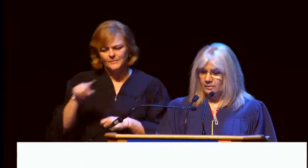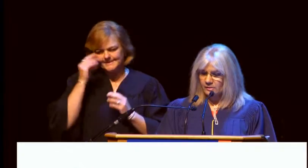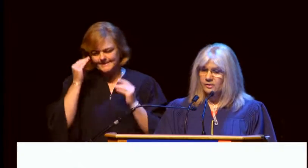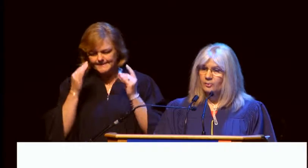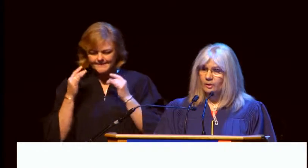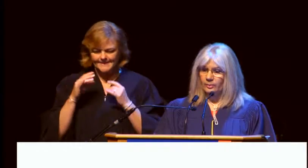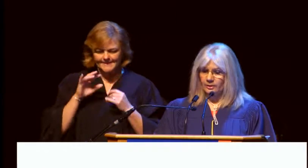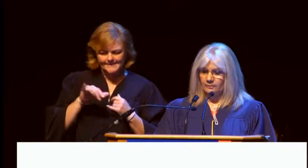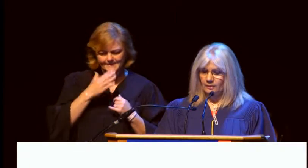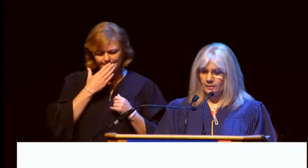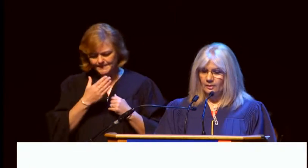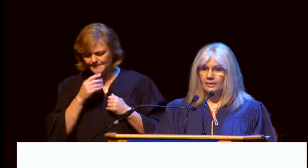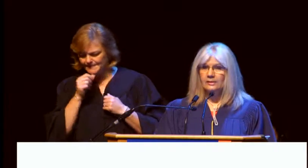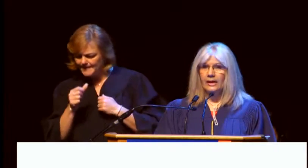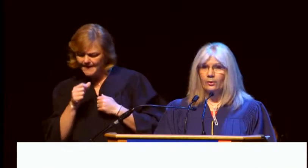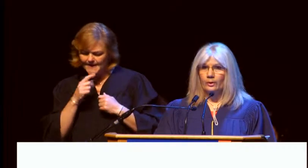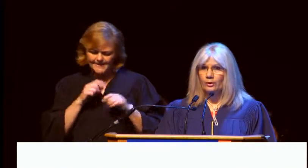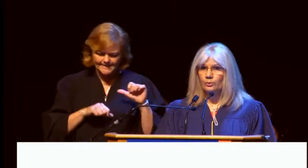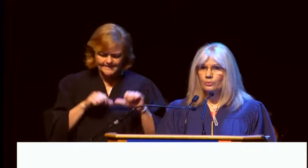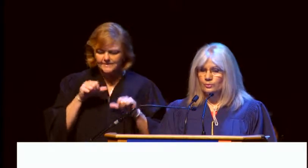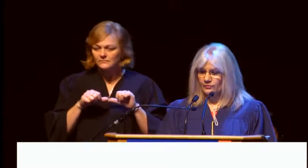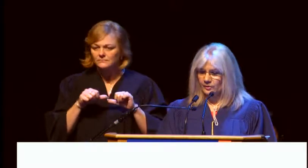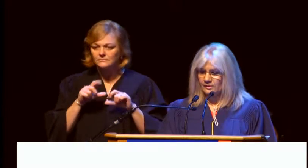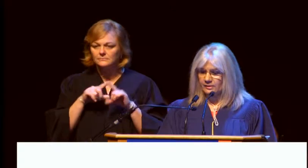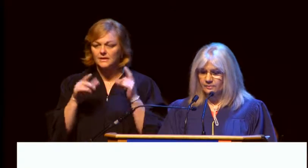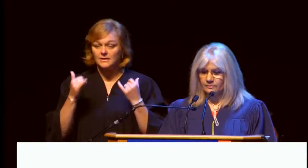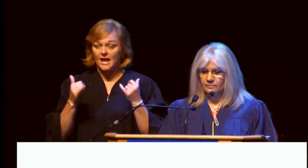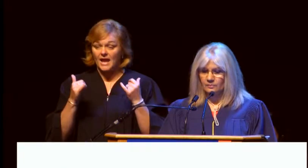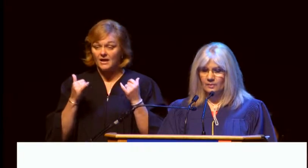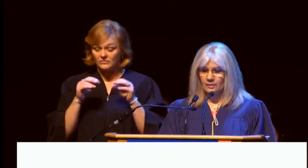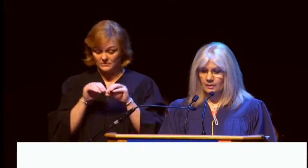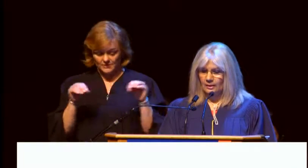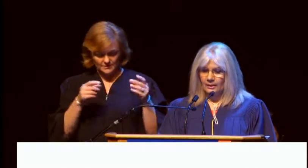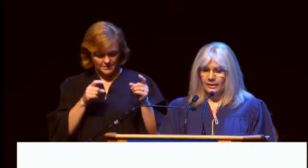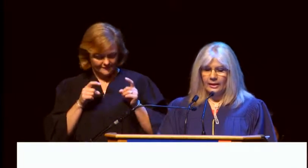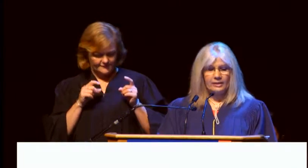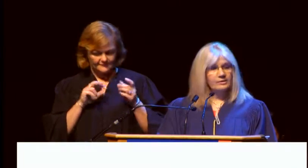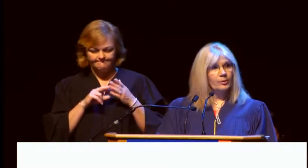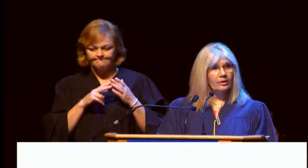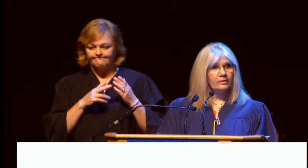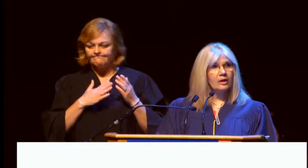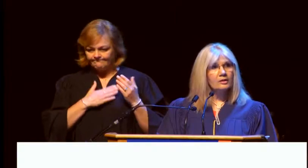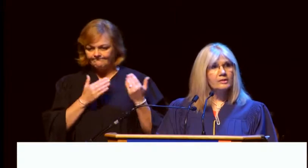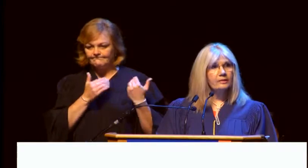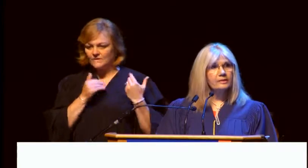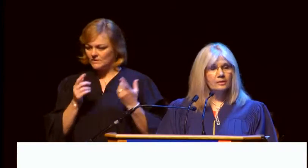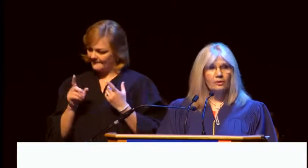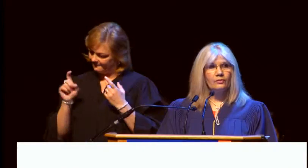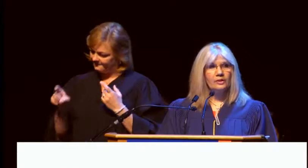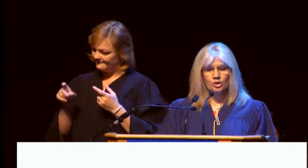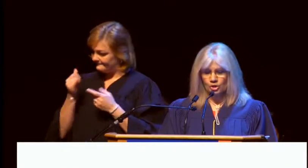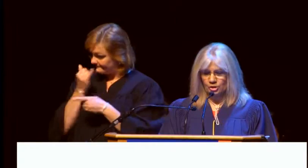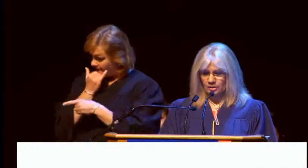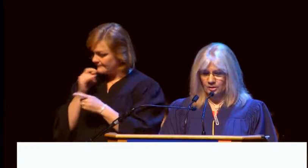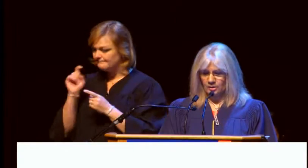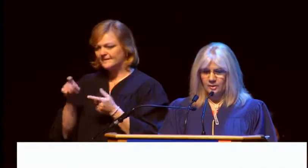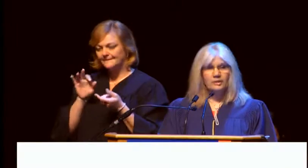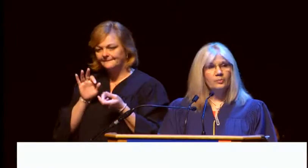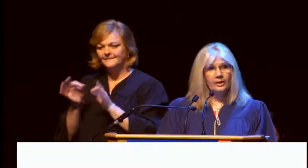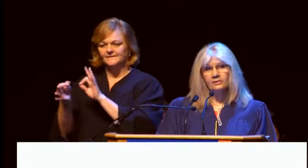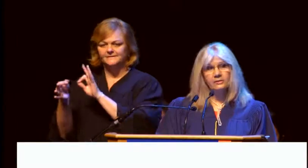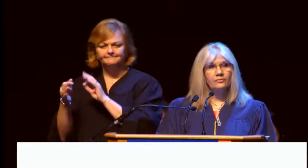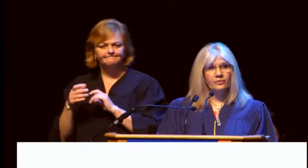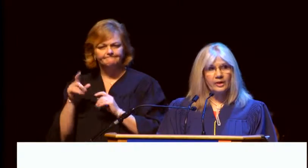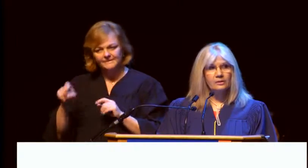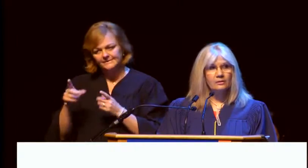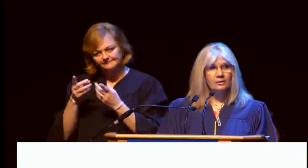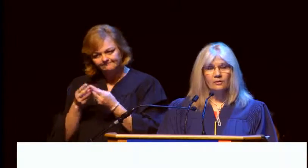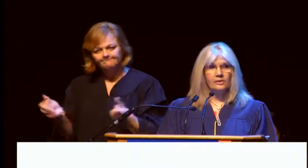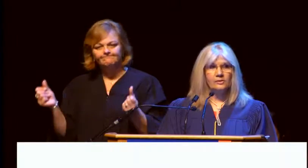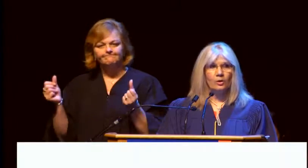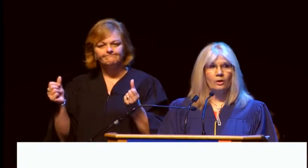THIS DIPLOMA IS OUR CUE TO FIX IT, AS UPON THE CONDUCT OF EACH, DEPENDS THE FATE OF US ALL.